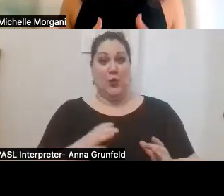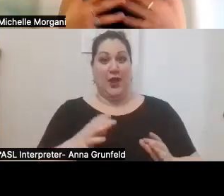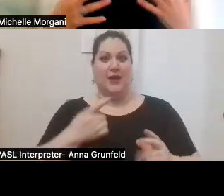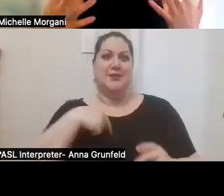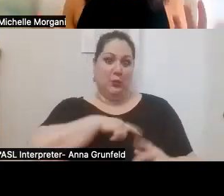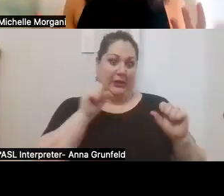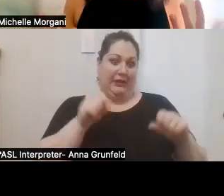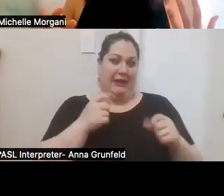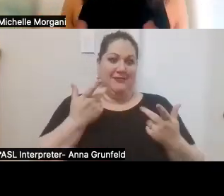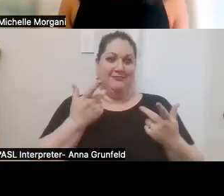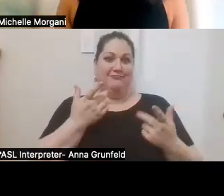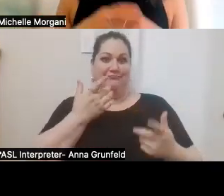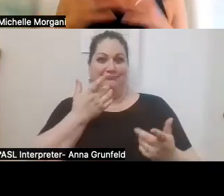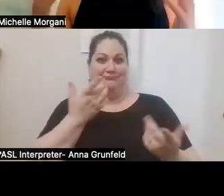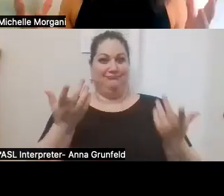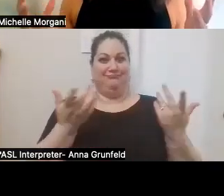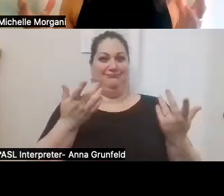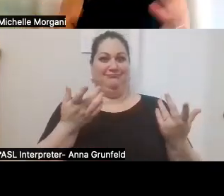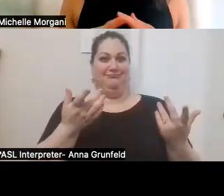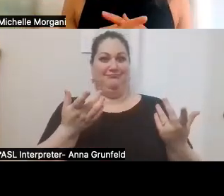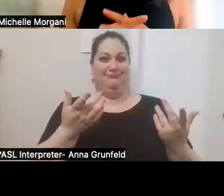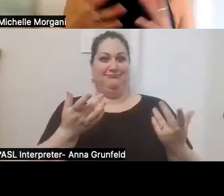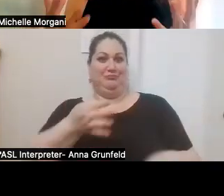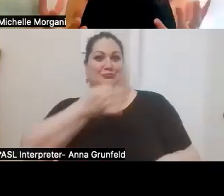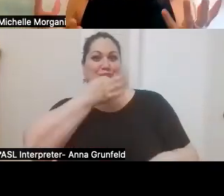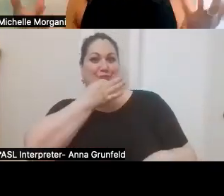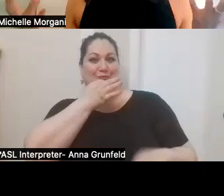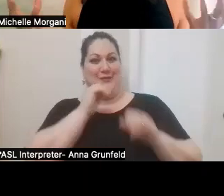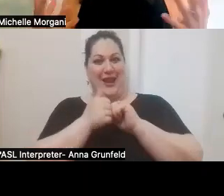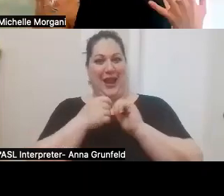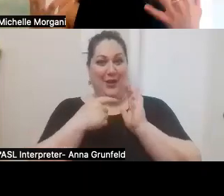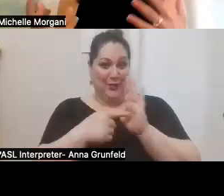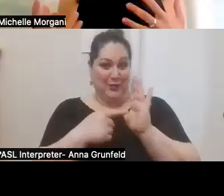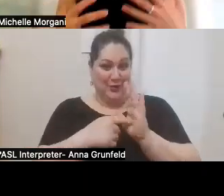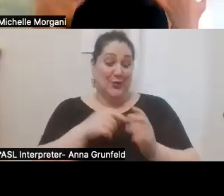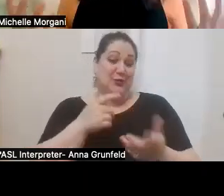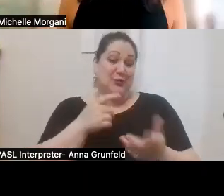So, in this case, Bobby would be able to also demonstrate some of the grip tools that they